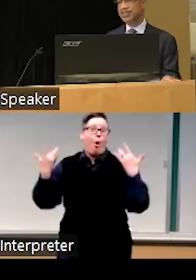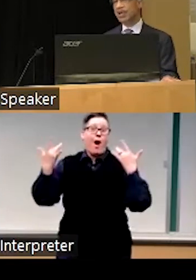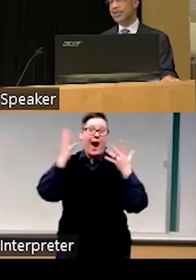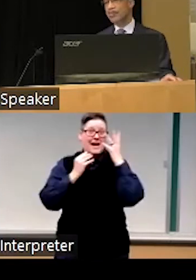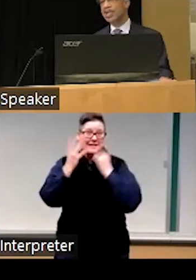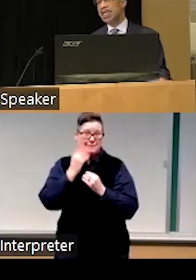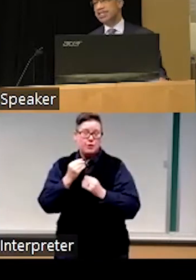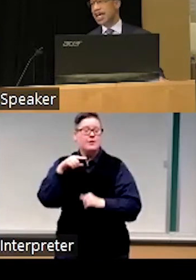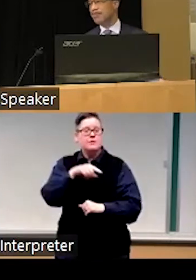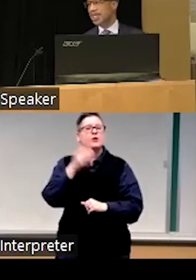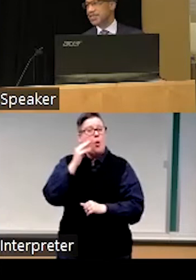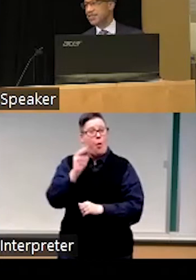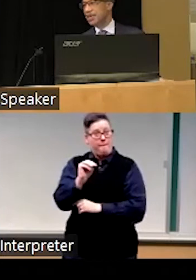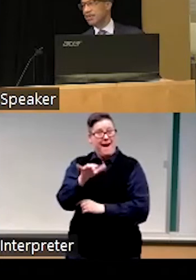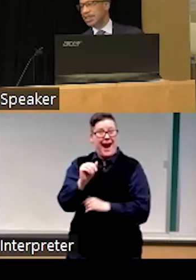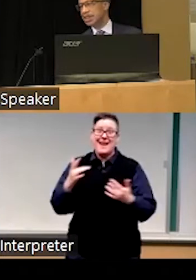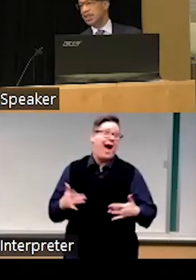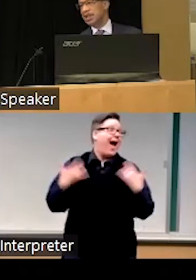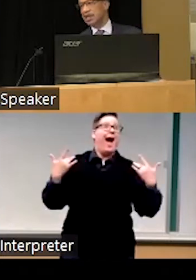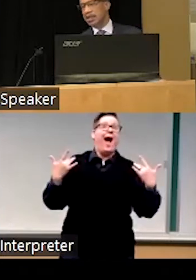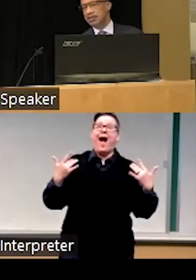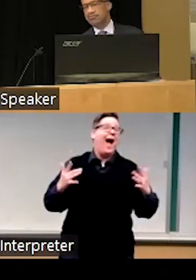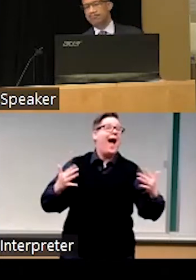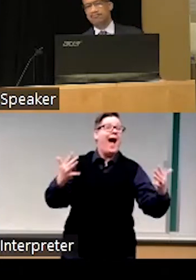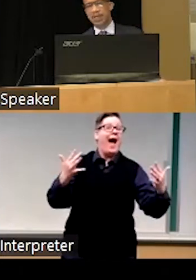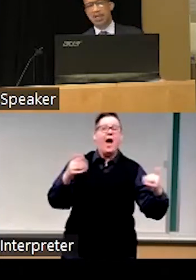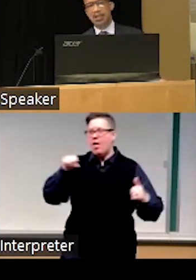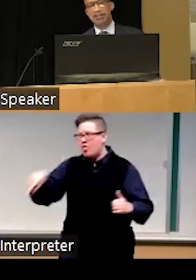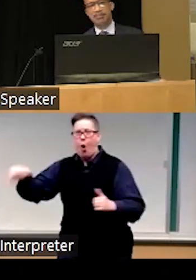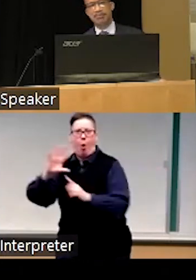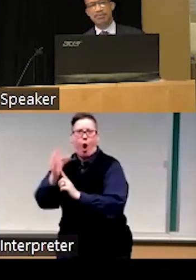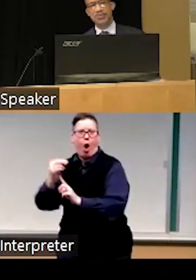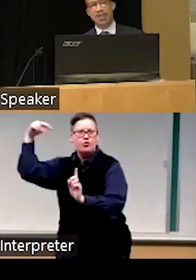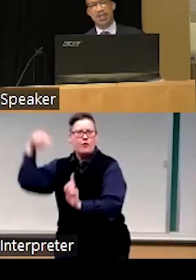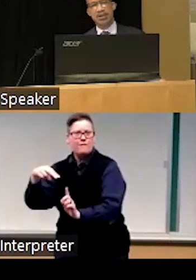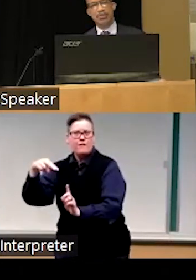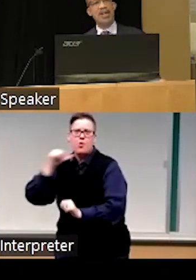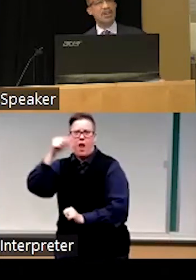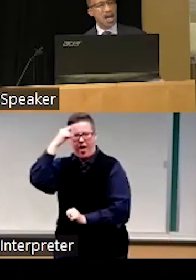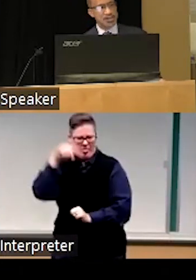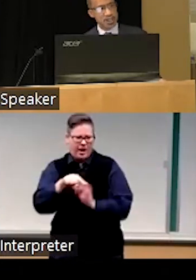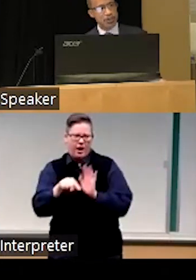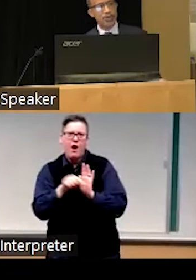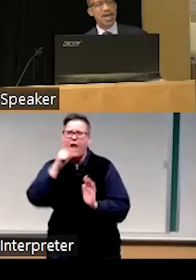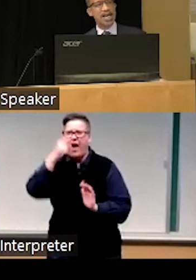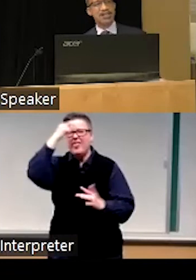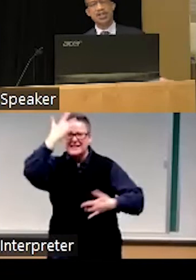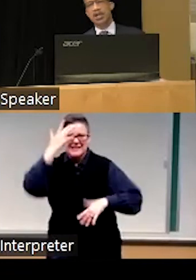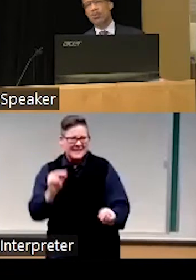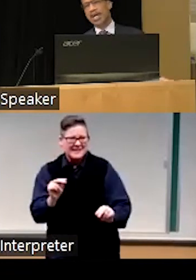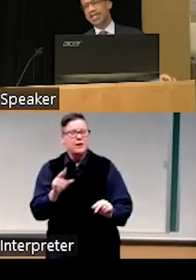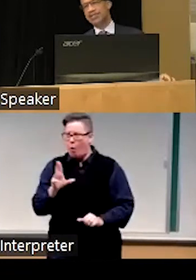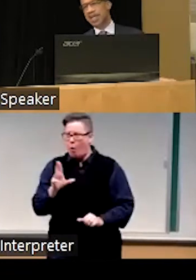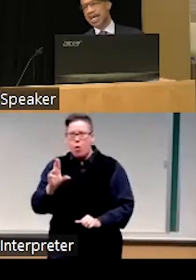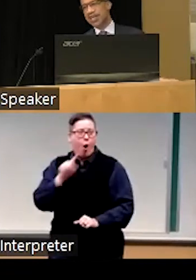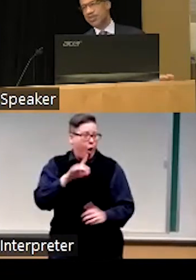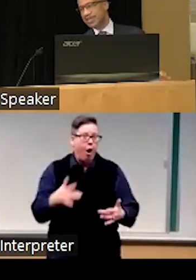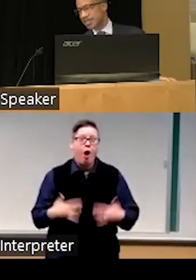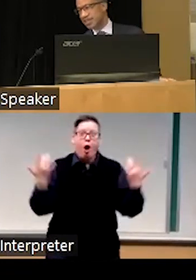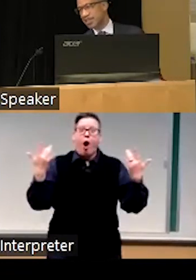and saw them as not being necessarily um uh pathologic but as ways of gaining Transcendent